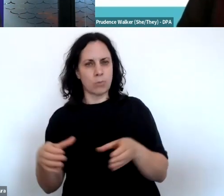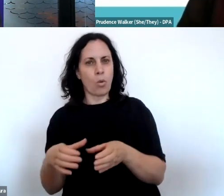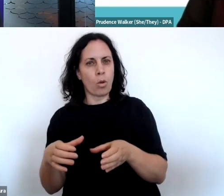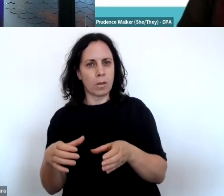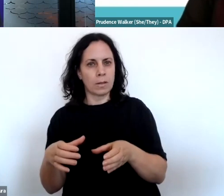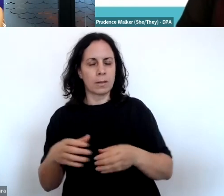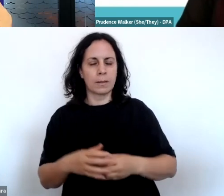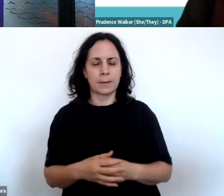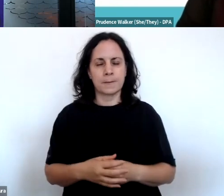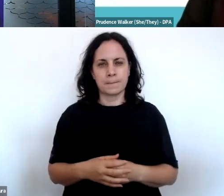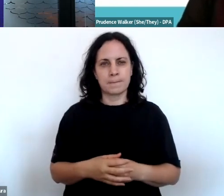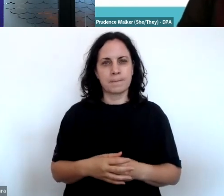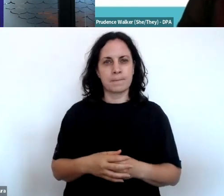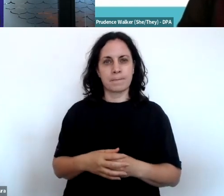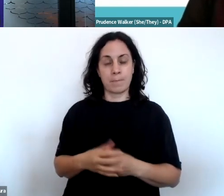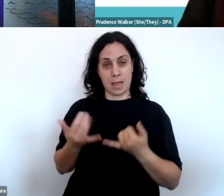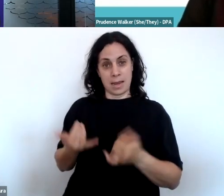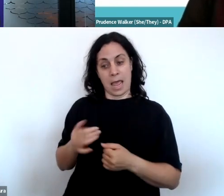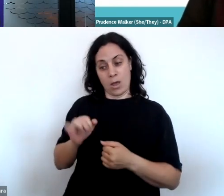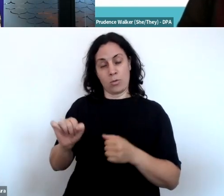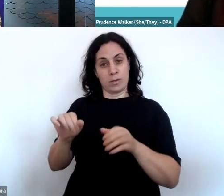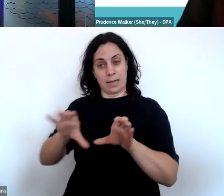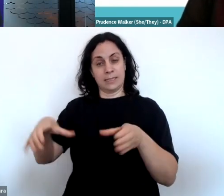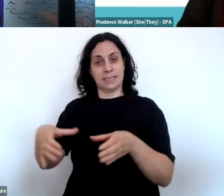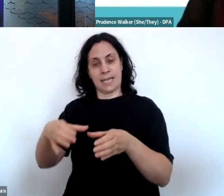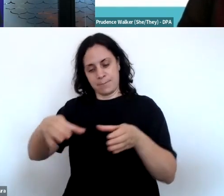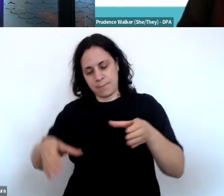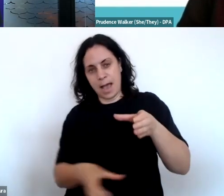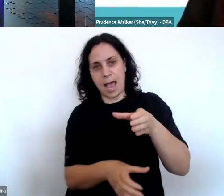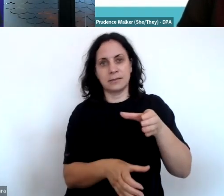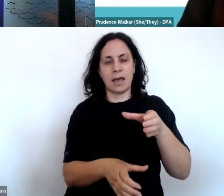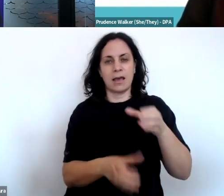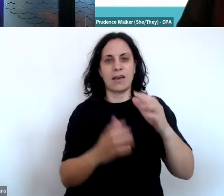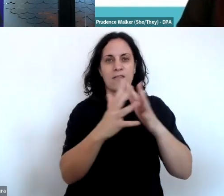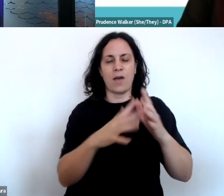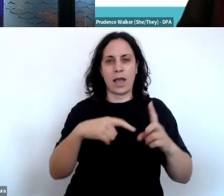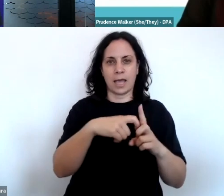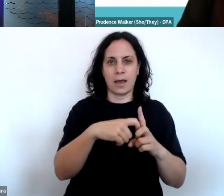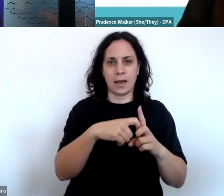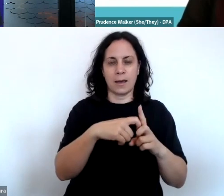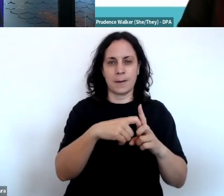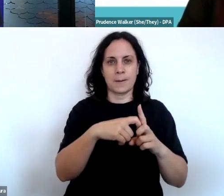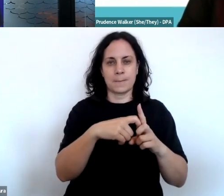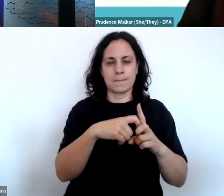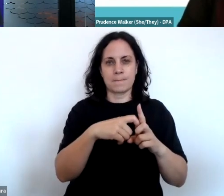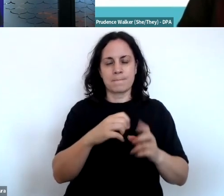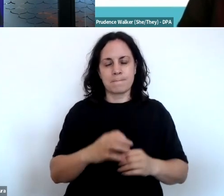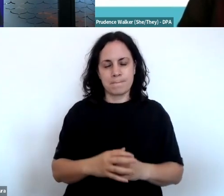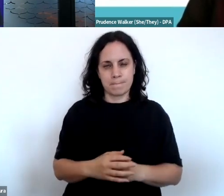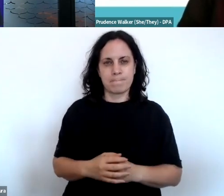so that team is now part of Whaikaha, but it also sits within a larger group of